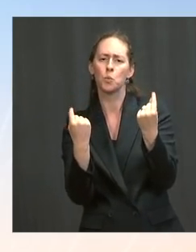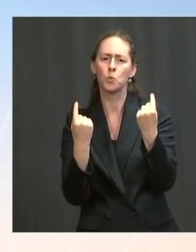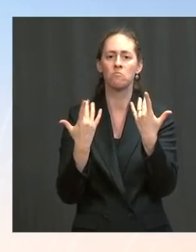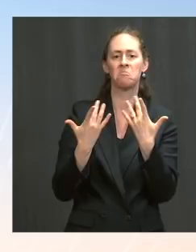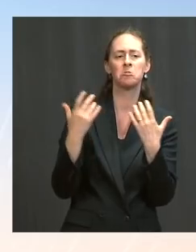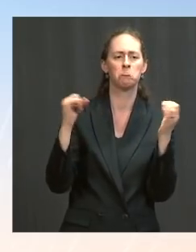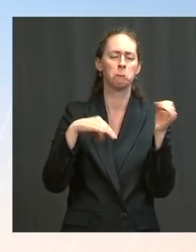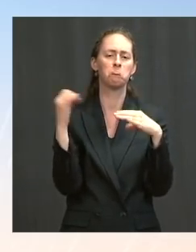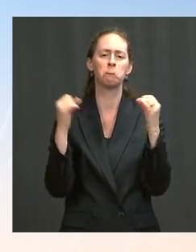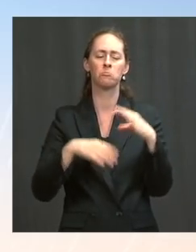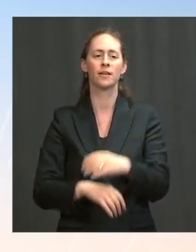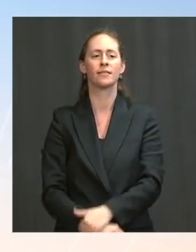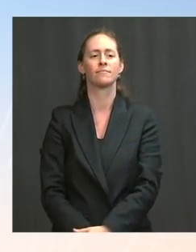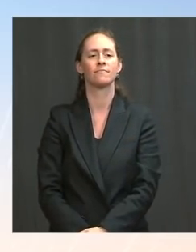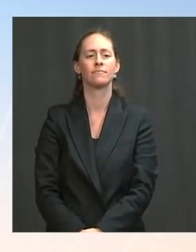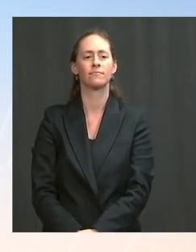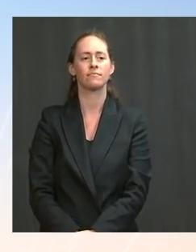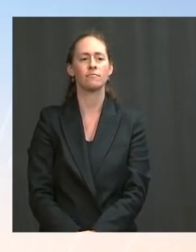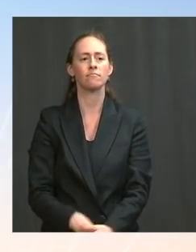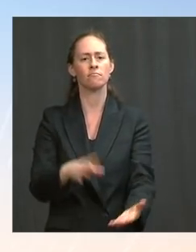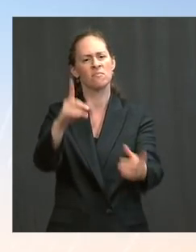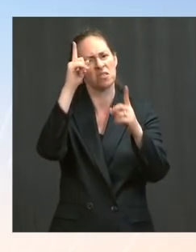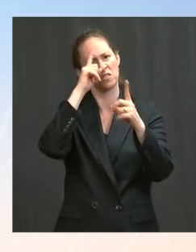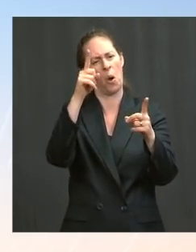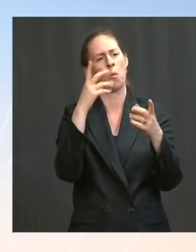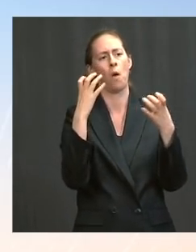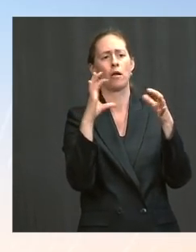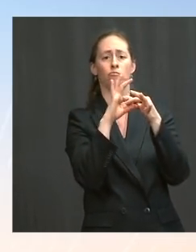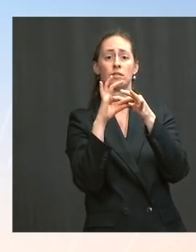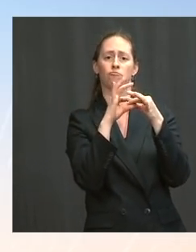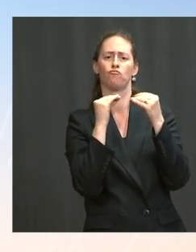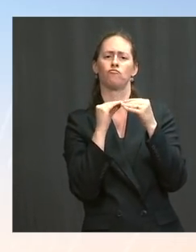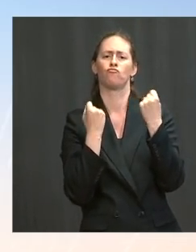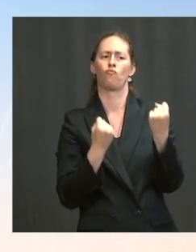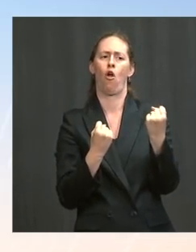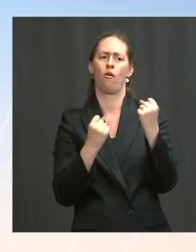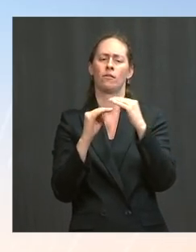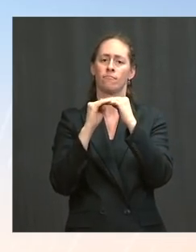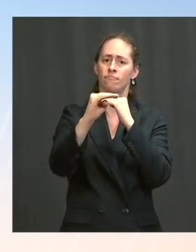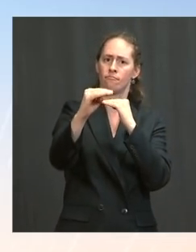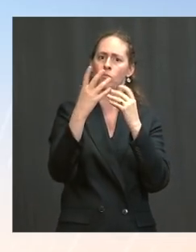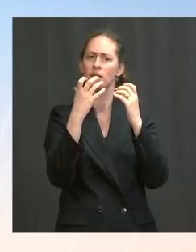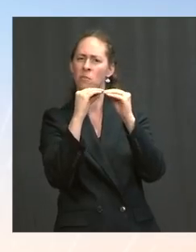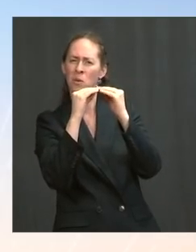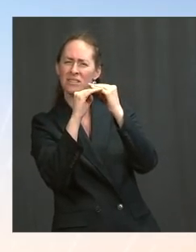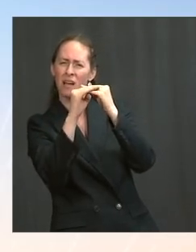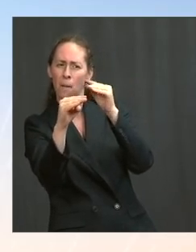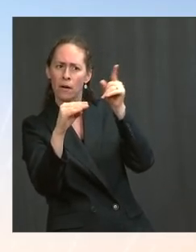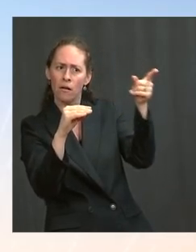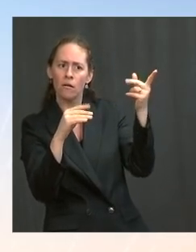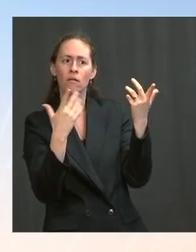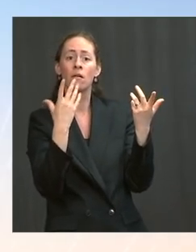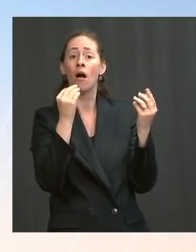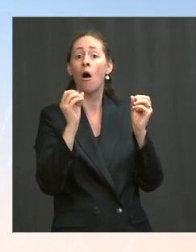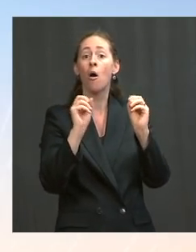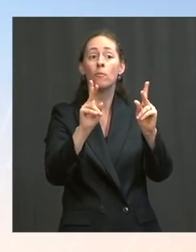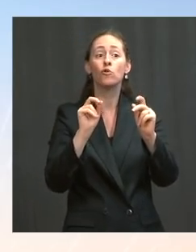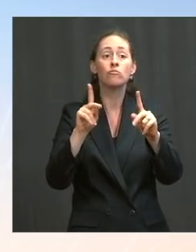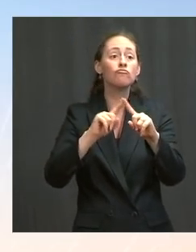affirm our shared interest in security and stability in the rele- -- in the region, and provide an excellent opportunity for high-level consultations on key issues